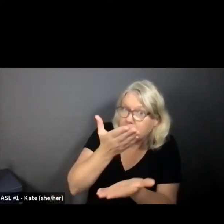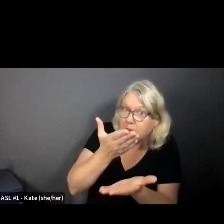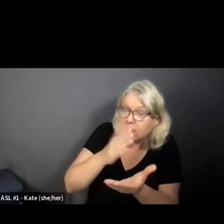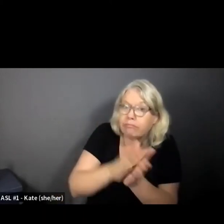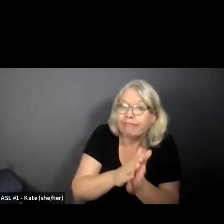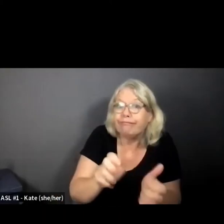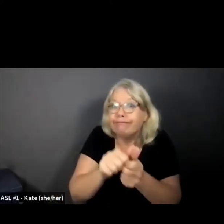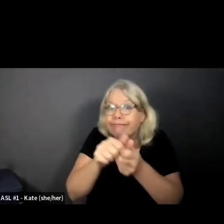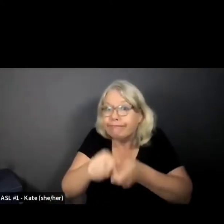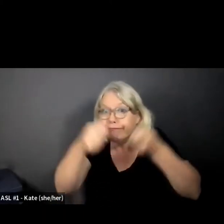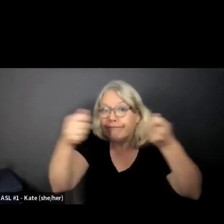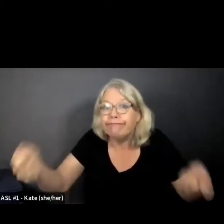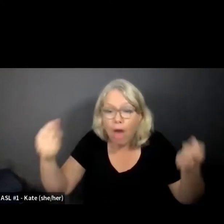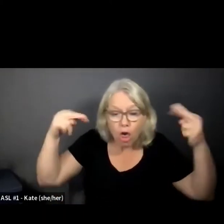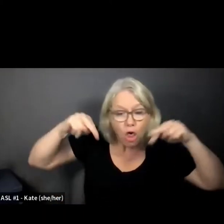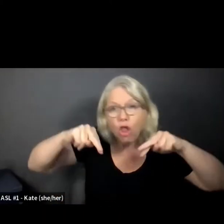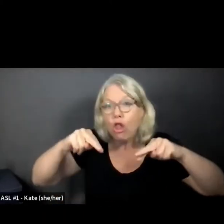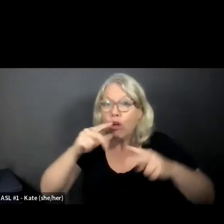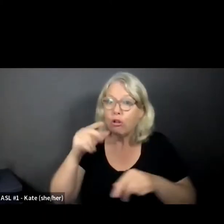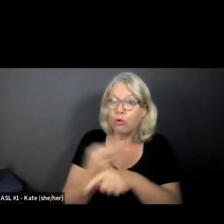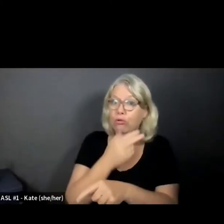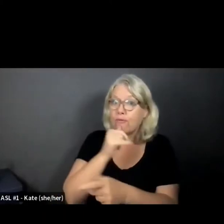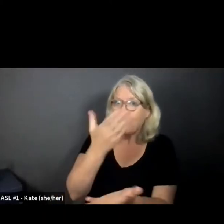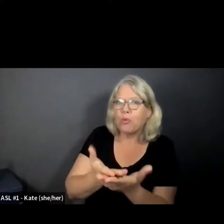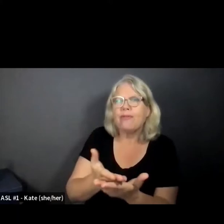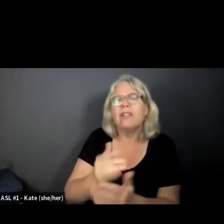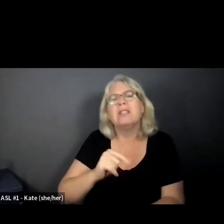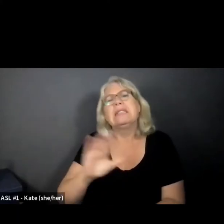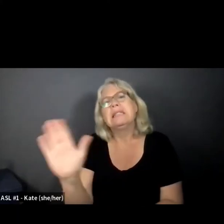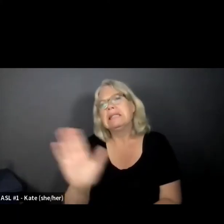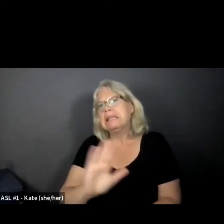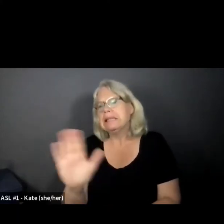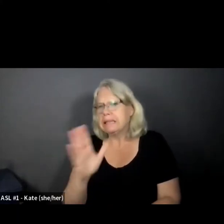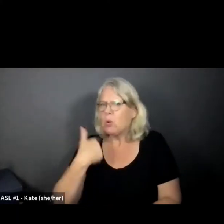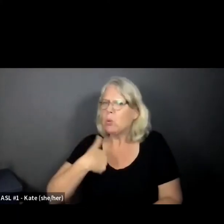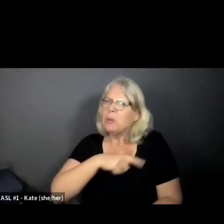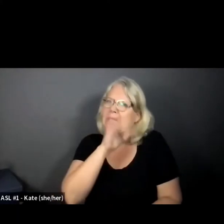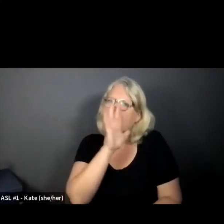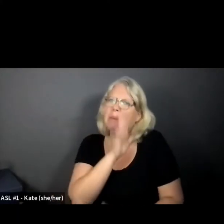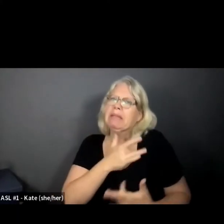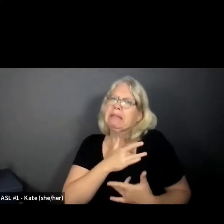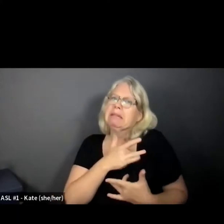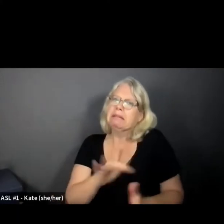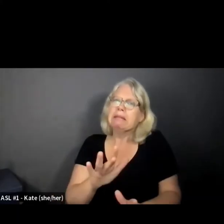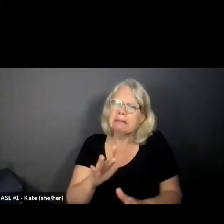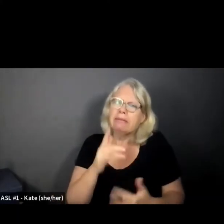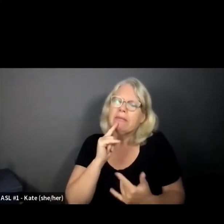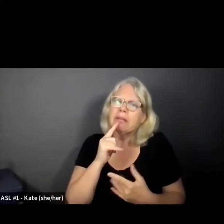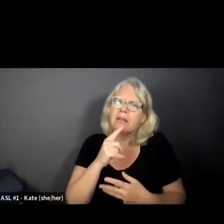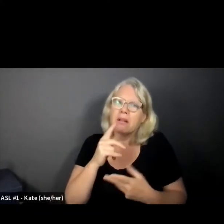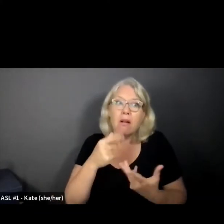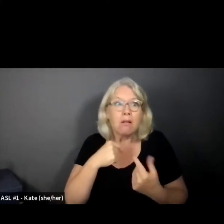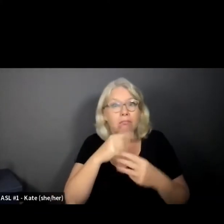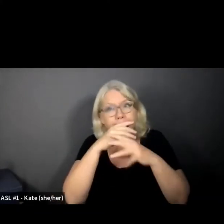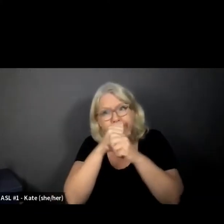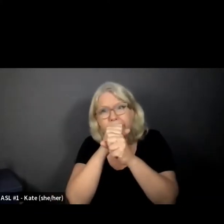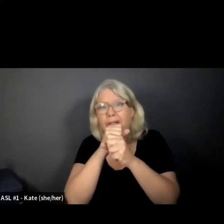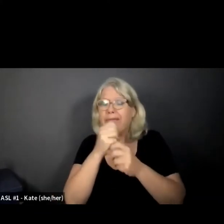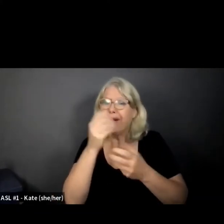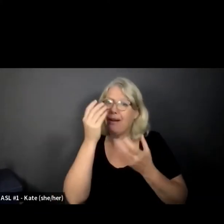OF PEOPLE WITH DISABILITIES IN HAVING THEIR CONFIDENTIAL MEDICAL INFORMATION OPENED UP AND DISCLOSED TO TRY TO MAKE A CASE.